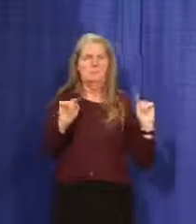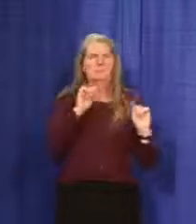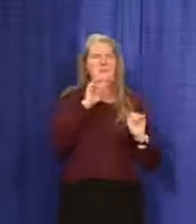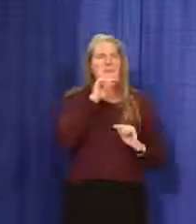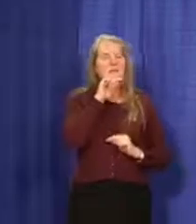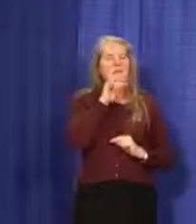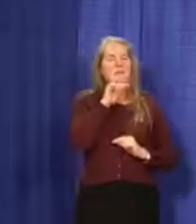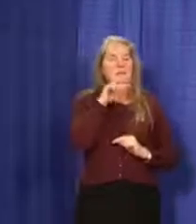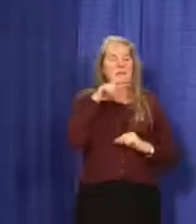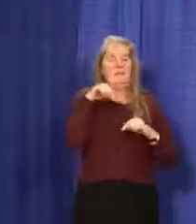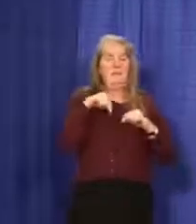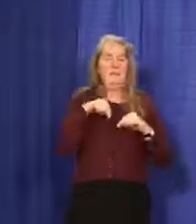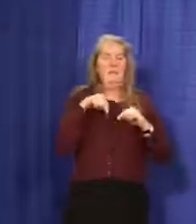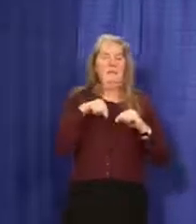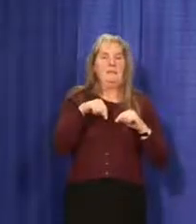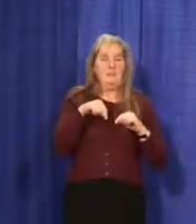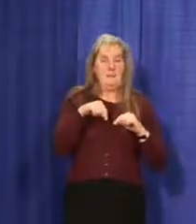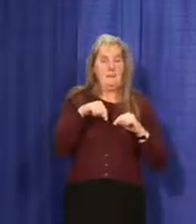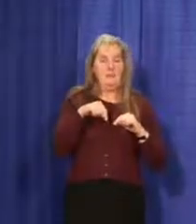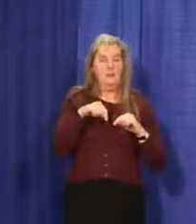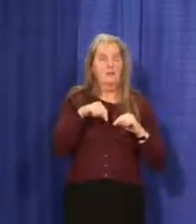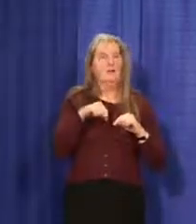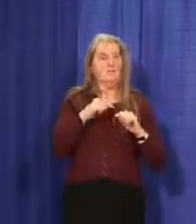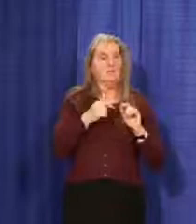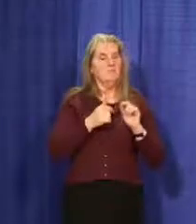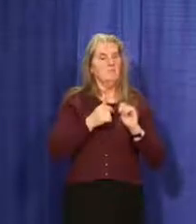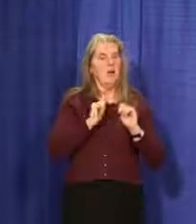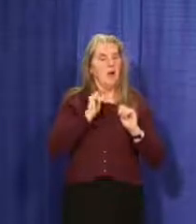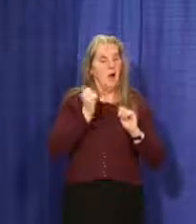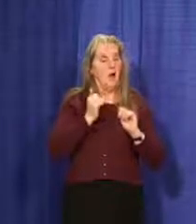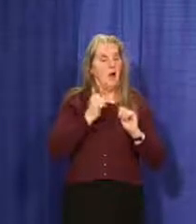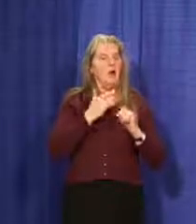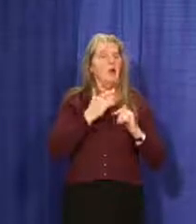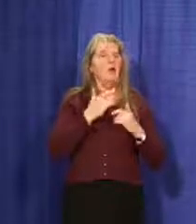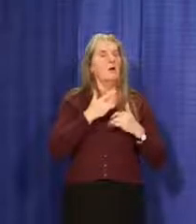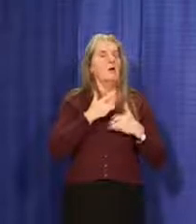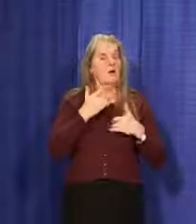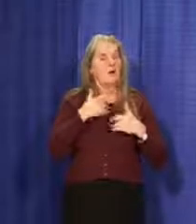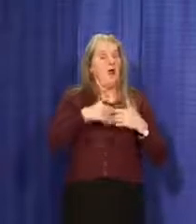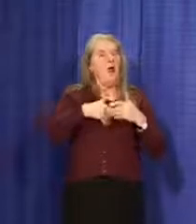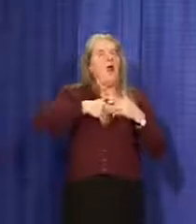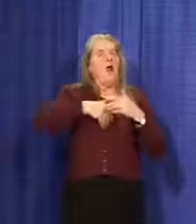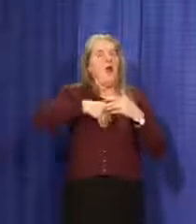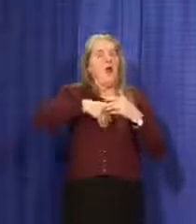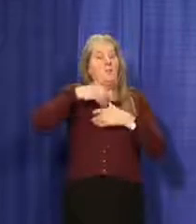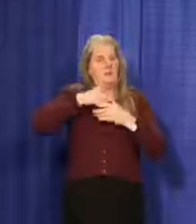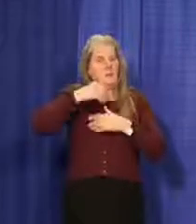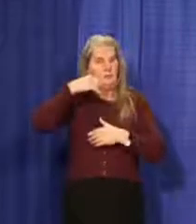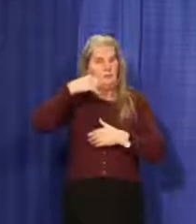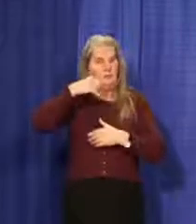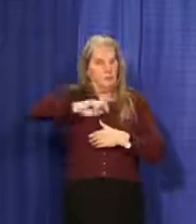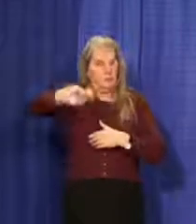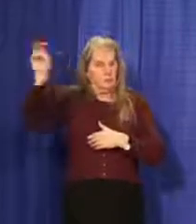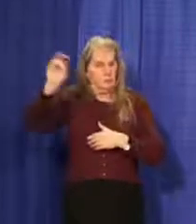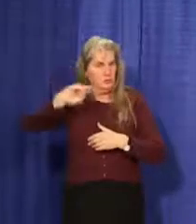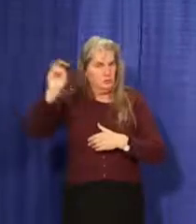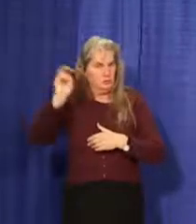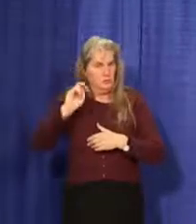The edition here is that we trace our contact to travel outside and as long as we are